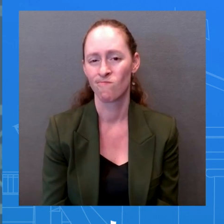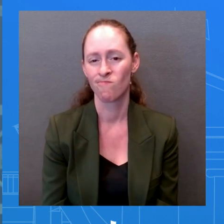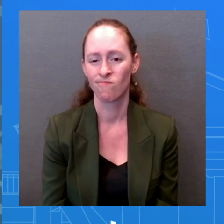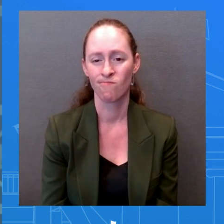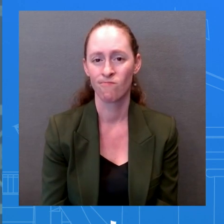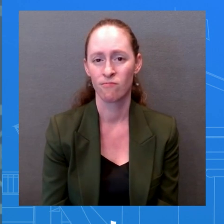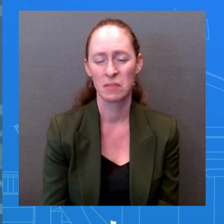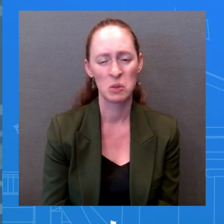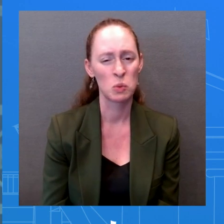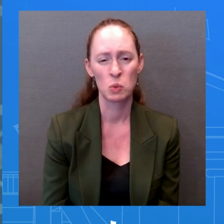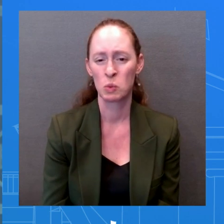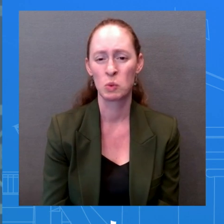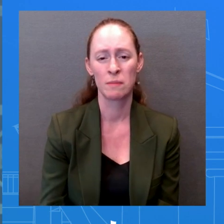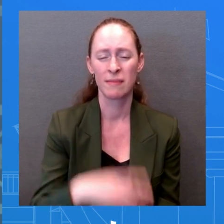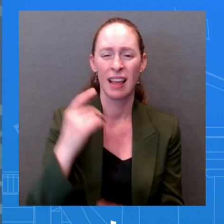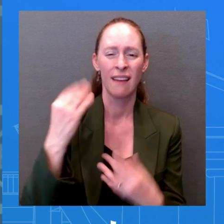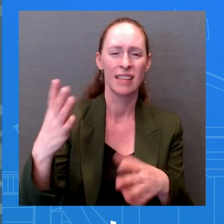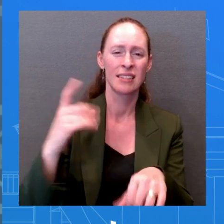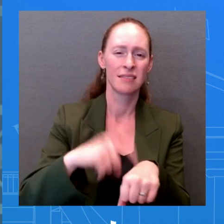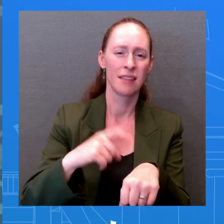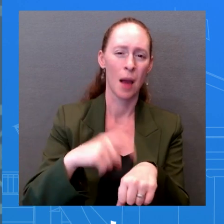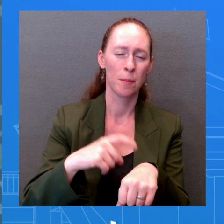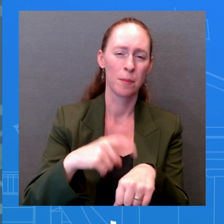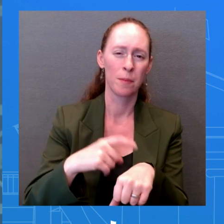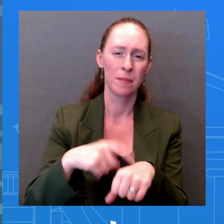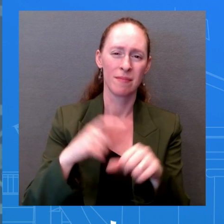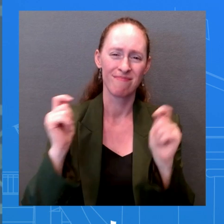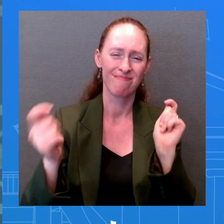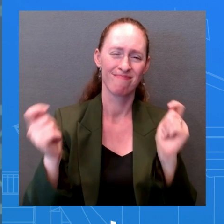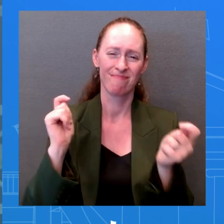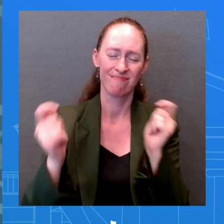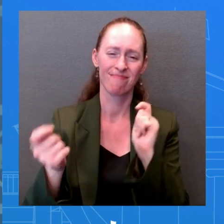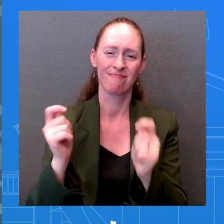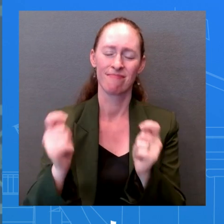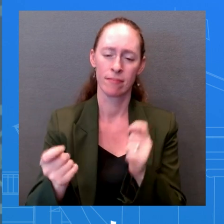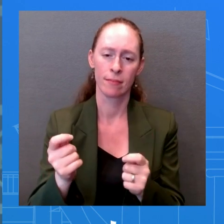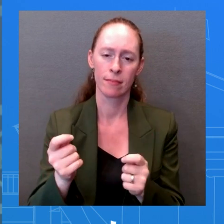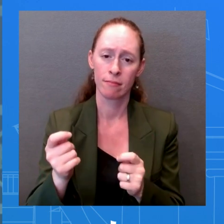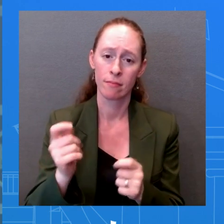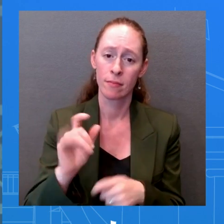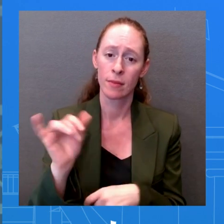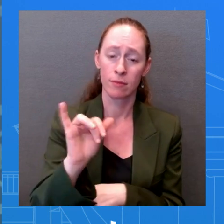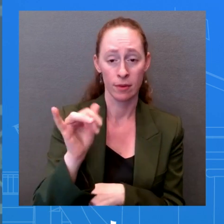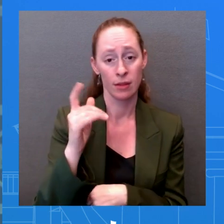But we also need Congress to take action. We need Congress to act and to work with us